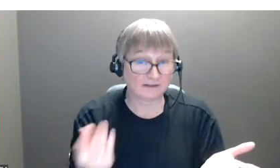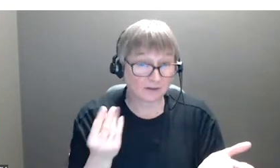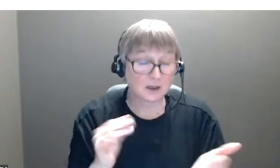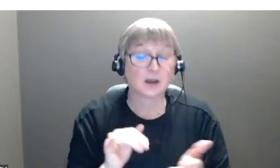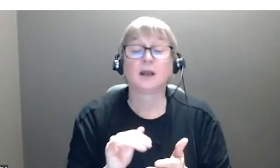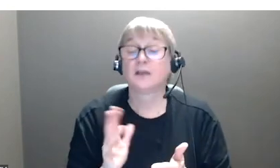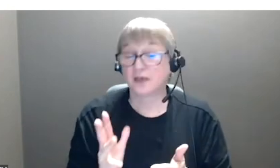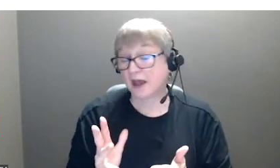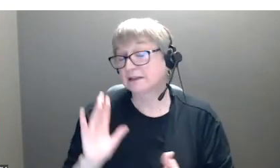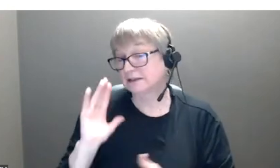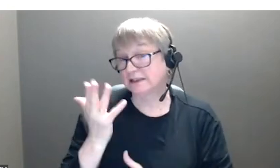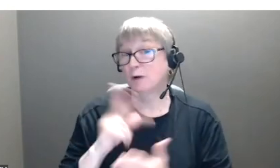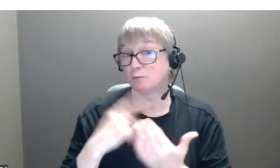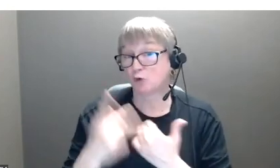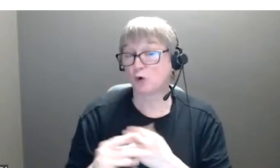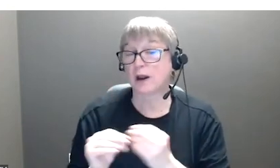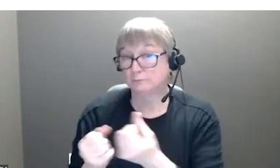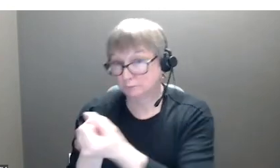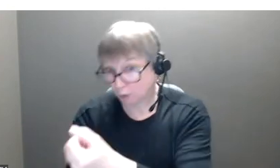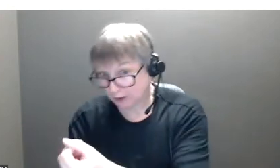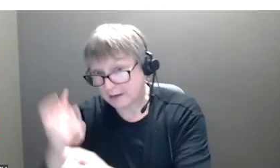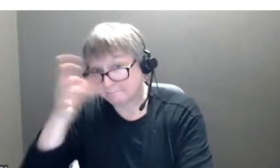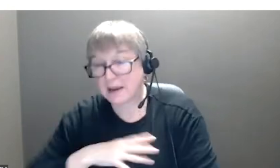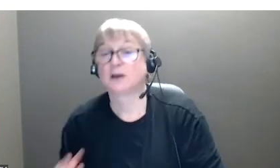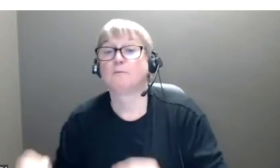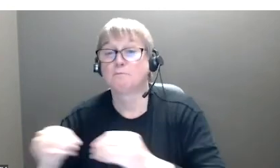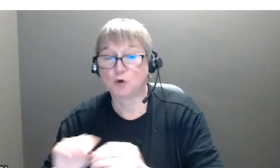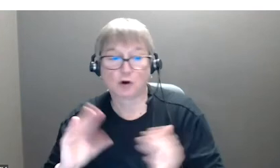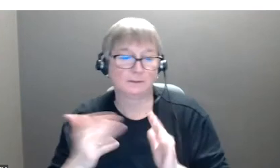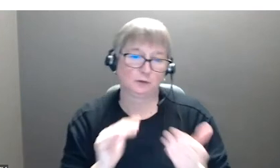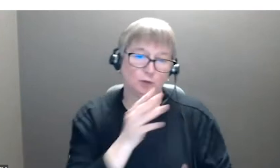In addition, increased income is relatively larger for men, compared to women. This is